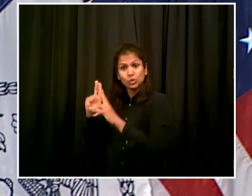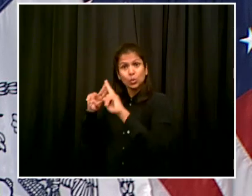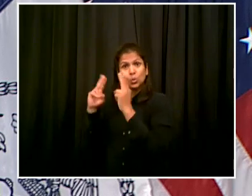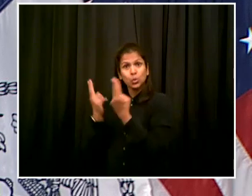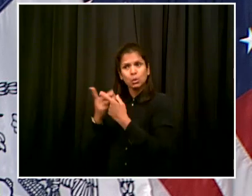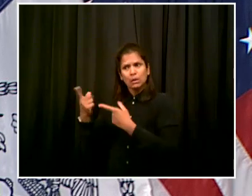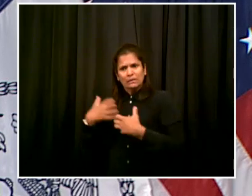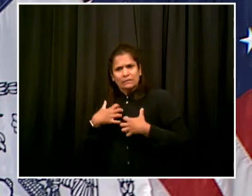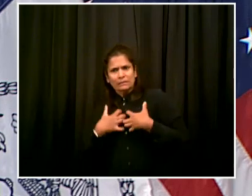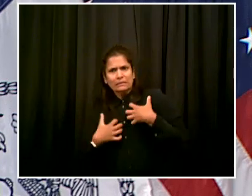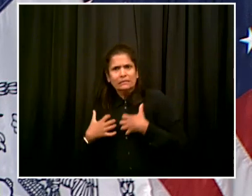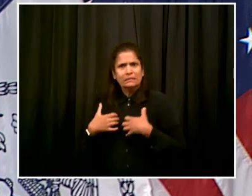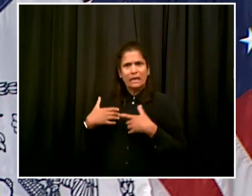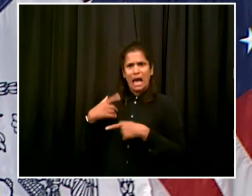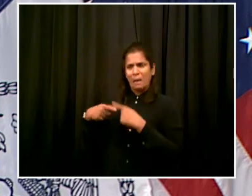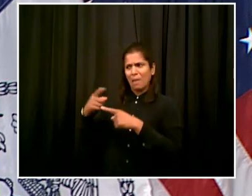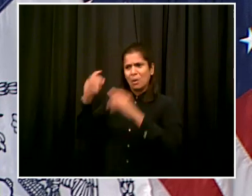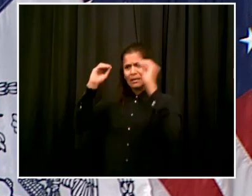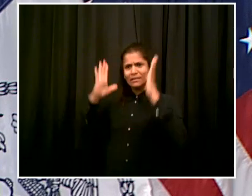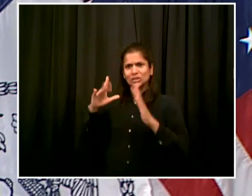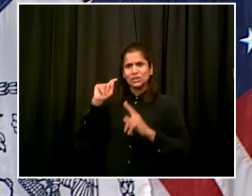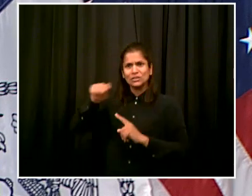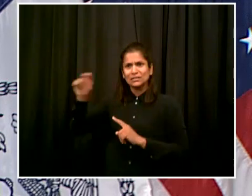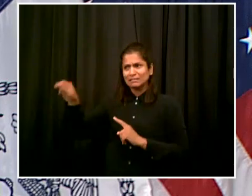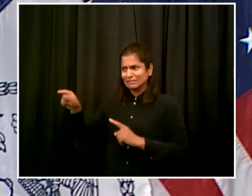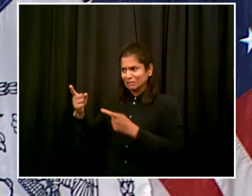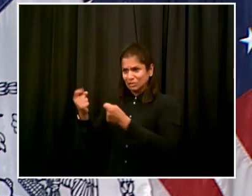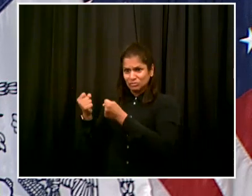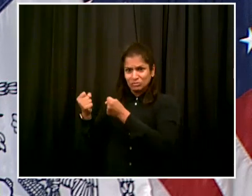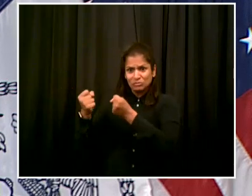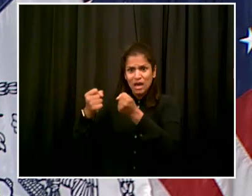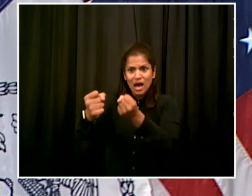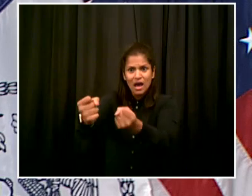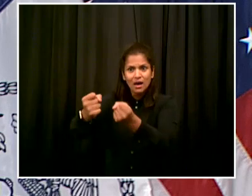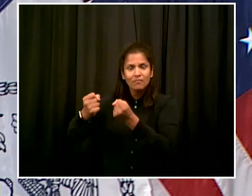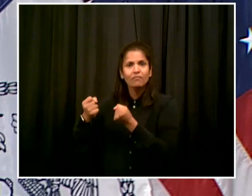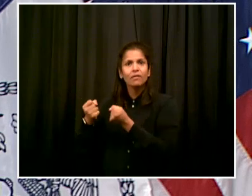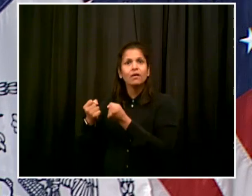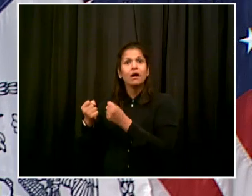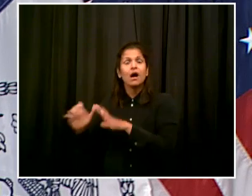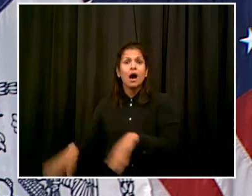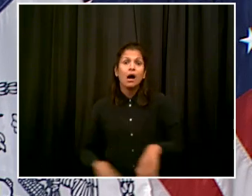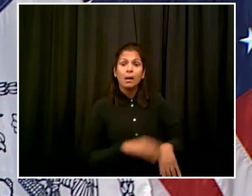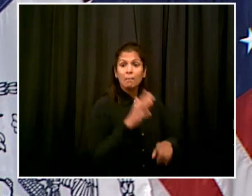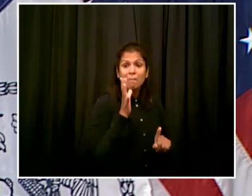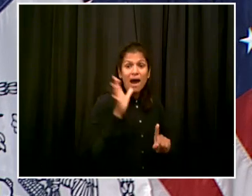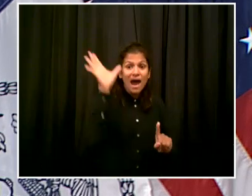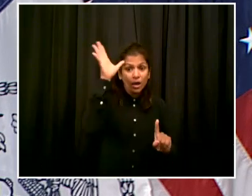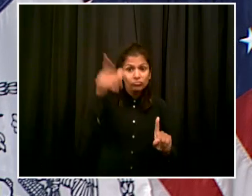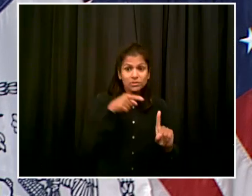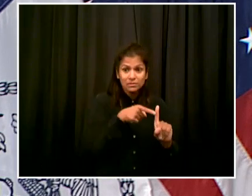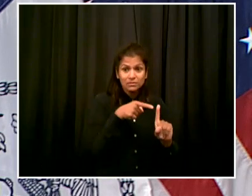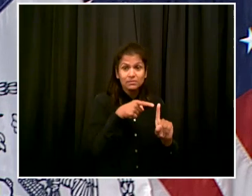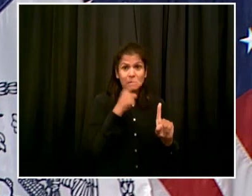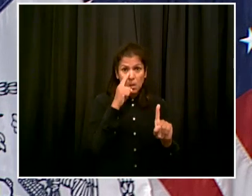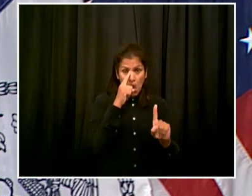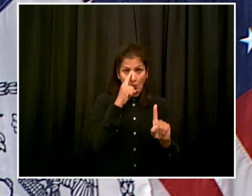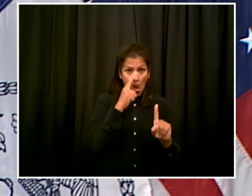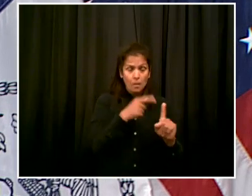PEOPLE ARE STILL VERY SKEPTICAL